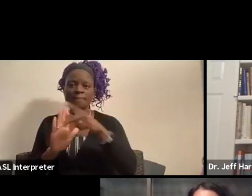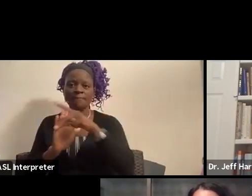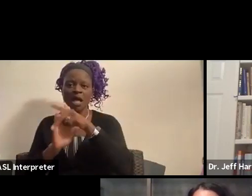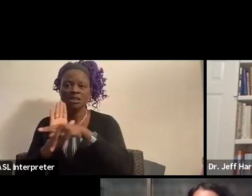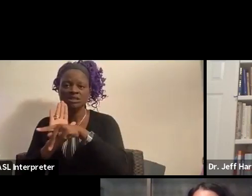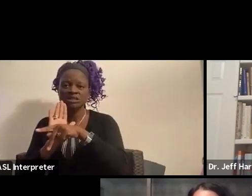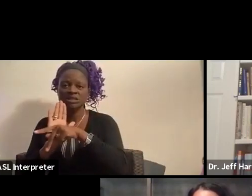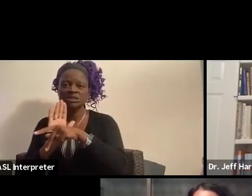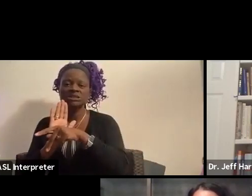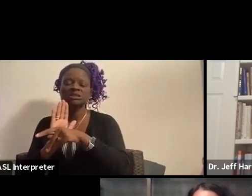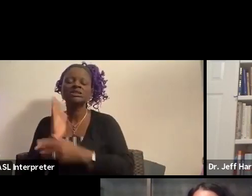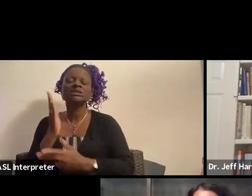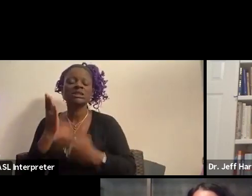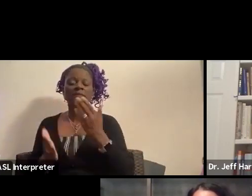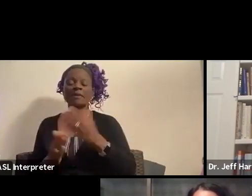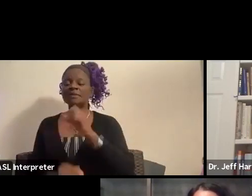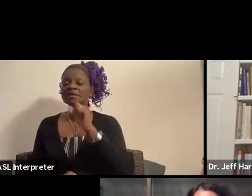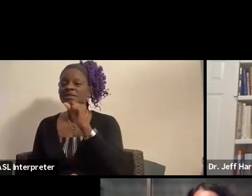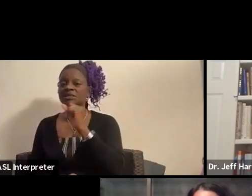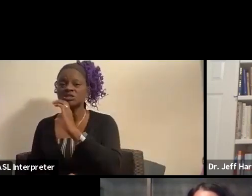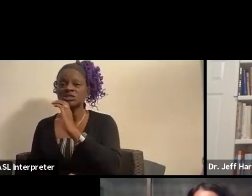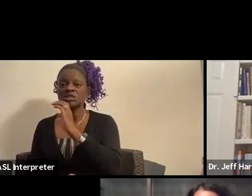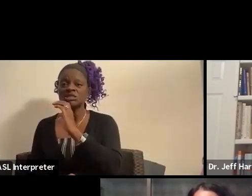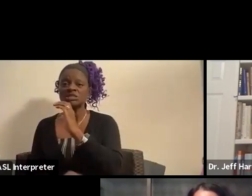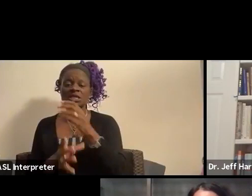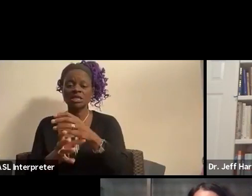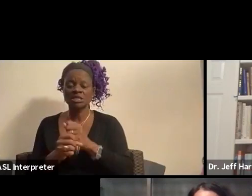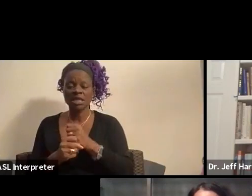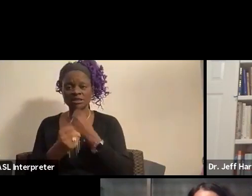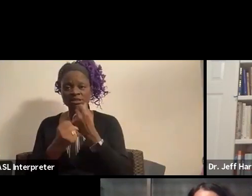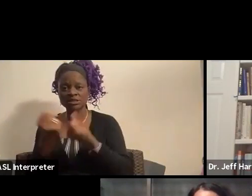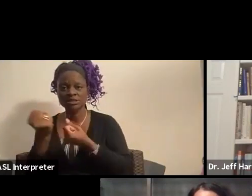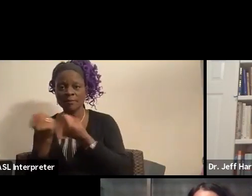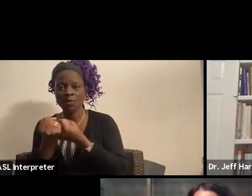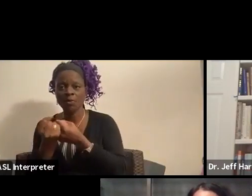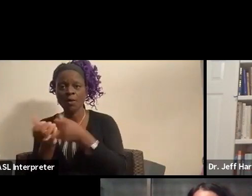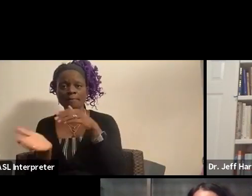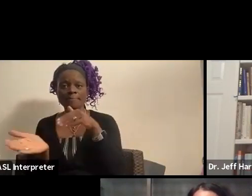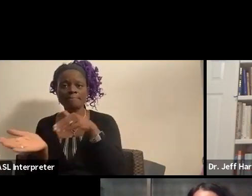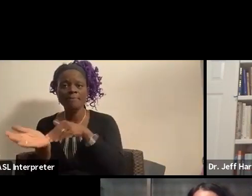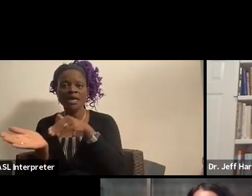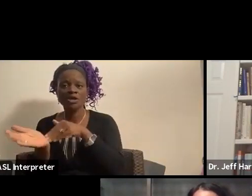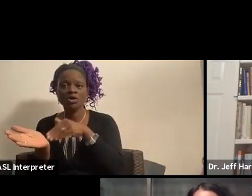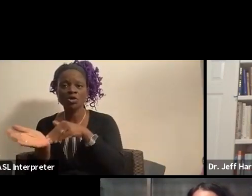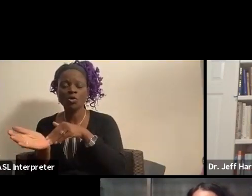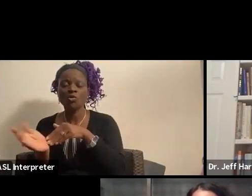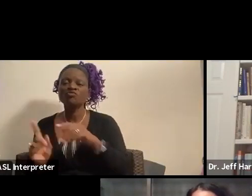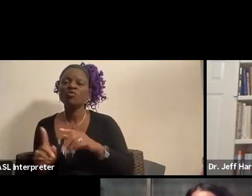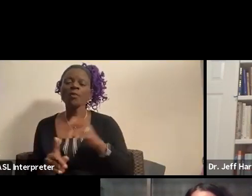from smaller clinics might be waiting even longer than that. And I'm just wondering,